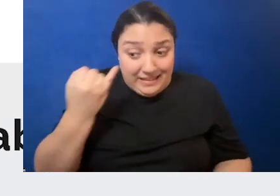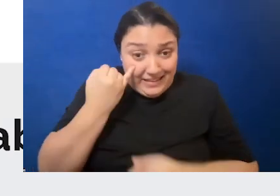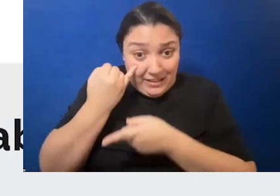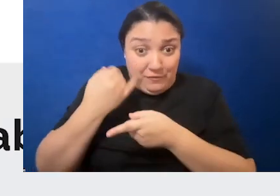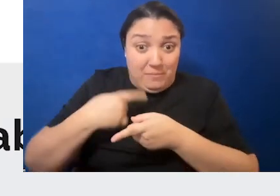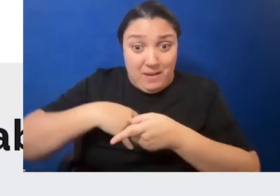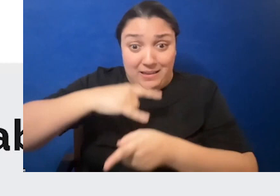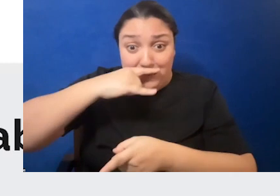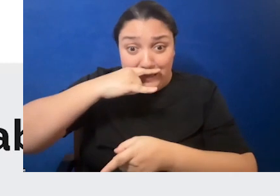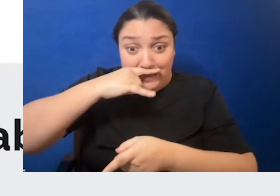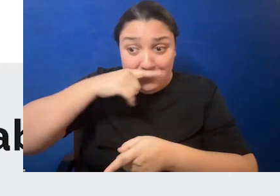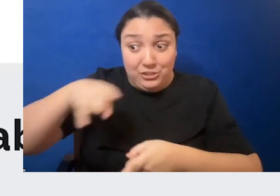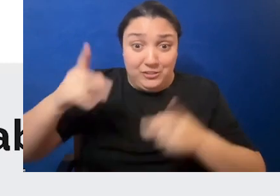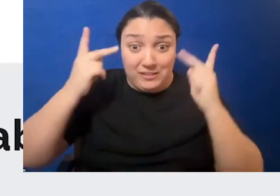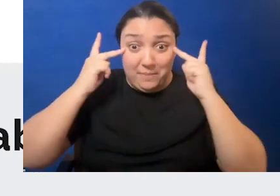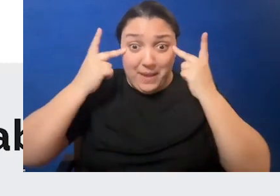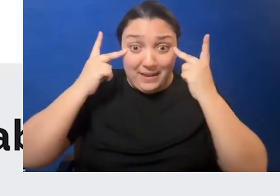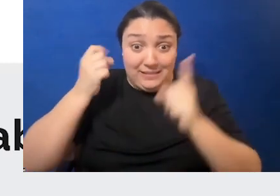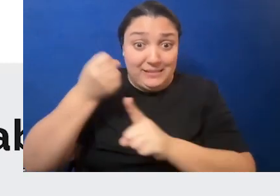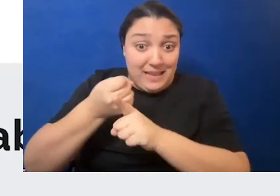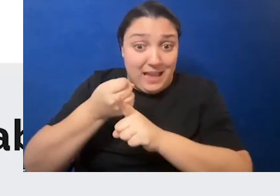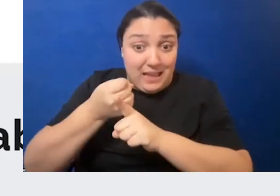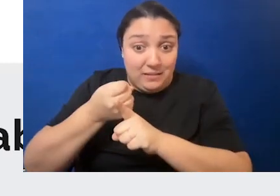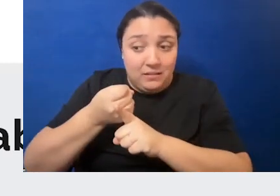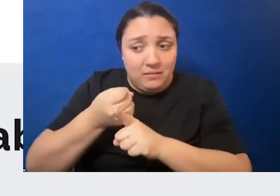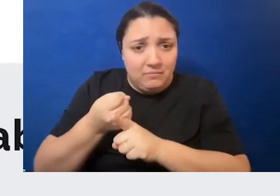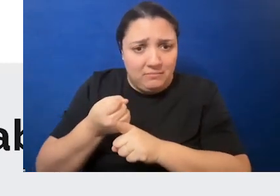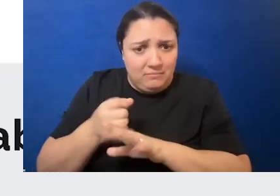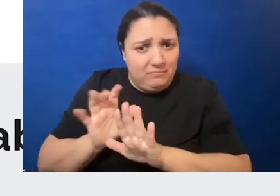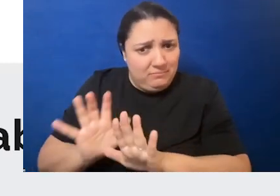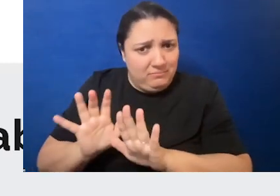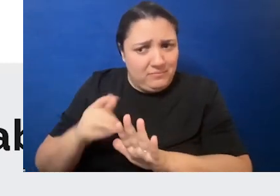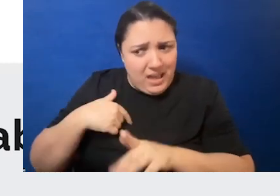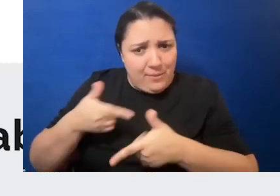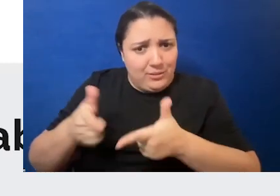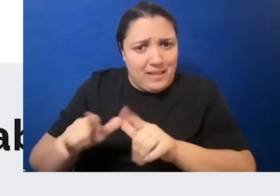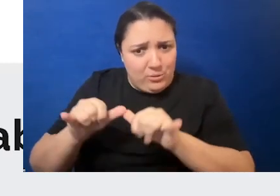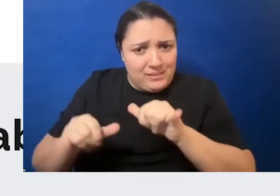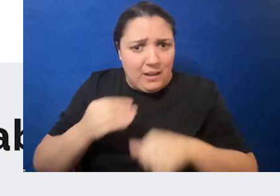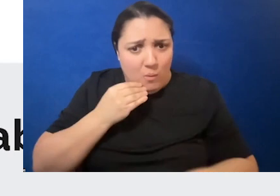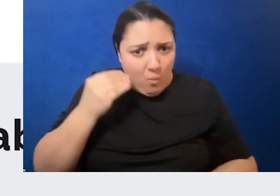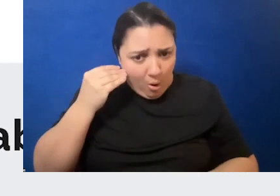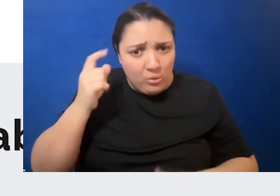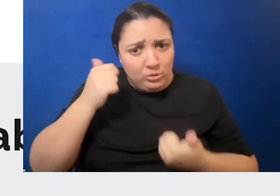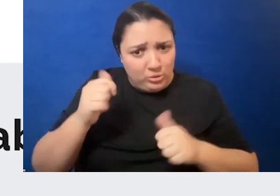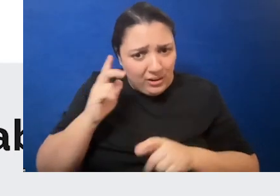PANIC ATTACK OR SHE'S ANXIOUS AND I SEE IT, I AM GOING TO LET HER STAY HOME FROM SCHOOL ON